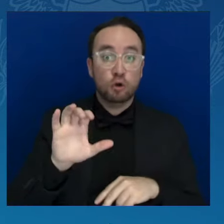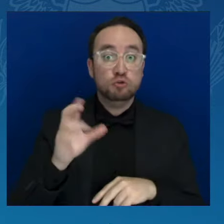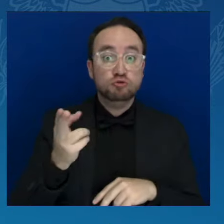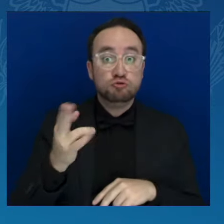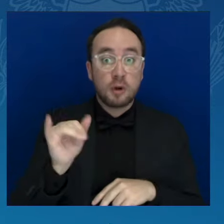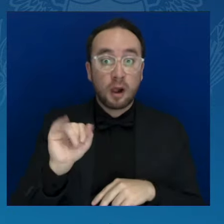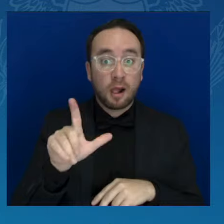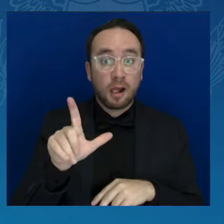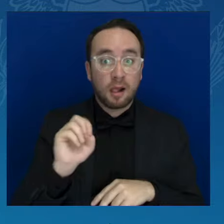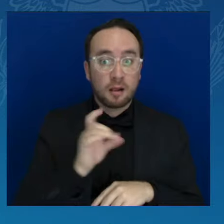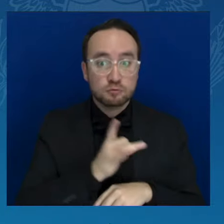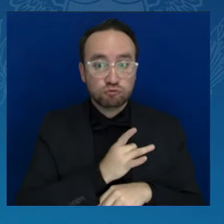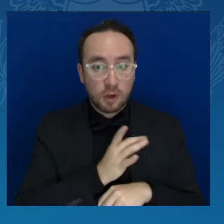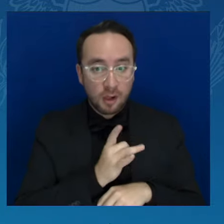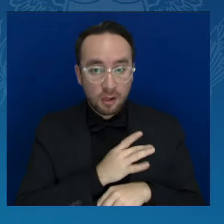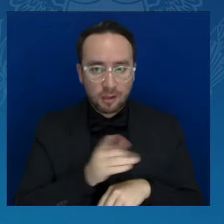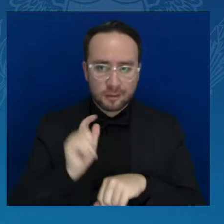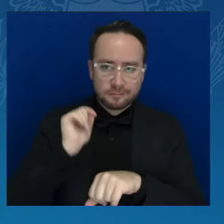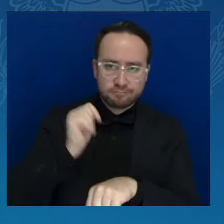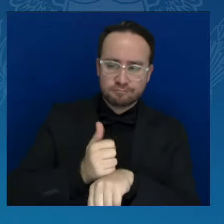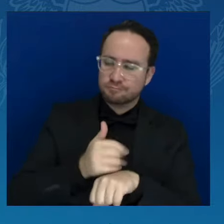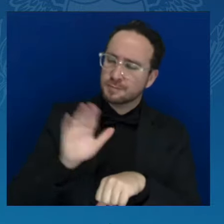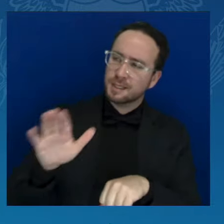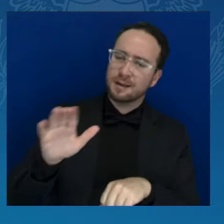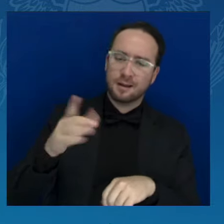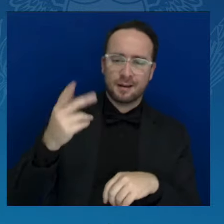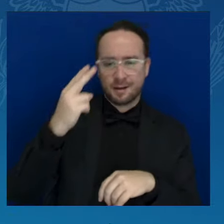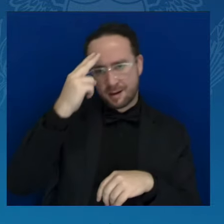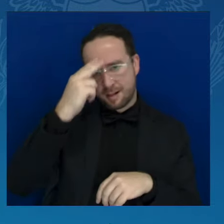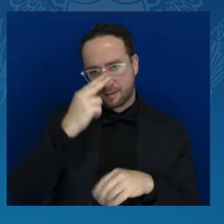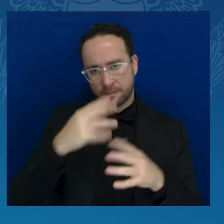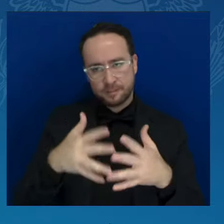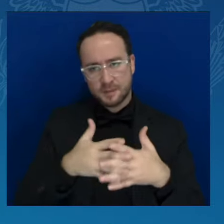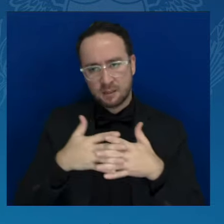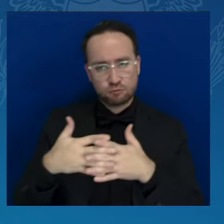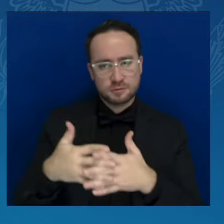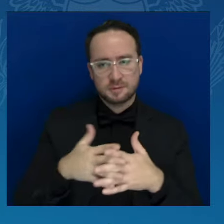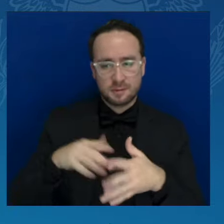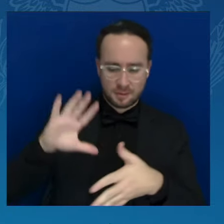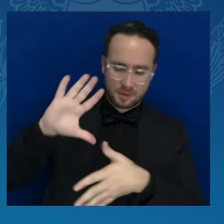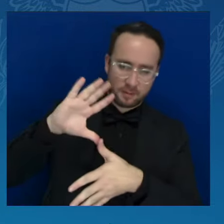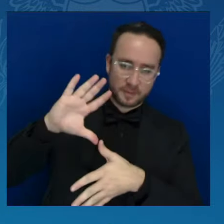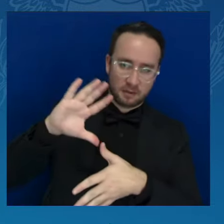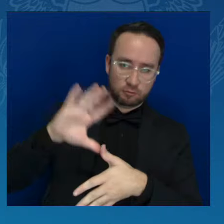in the satellite coverage in the southern hemisphere that the Vice President just announced alongside Italy.